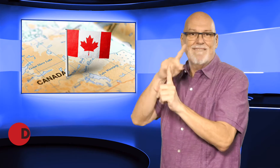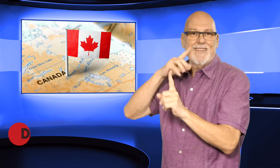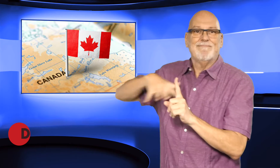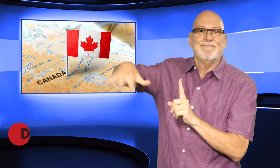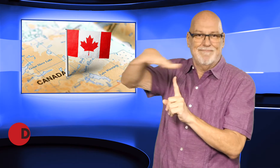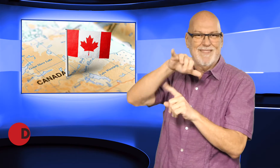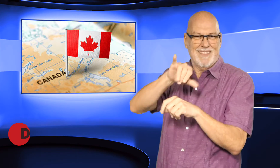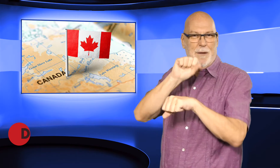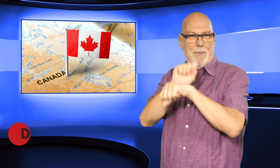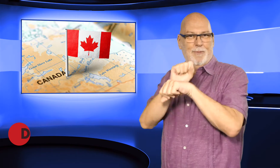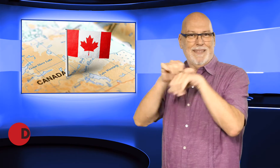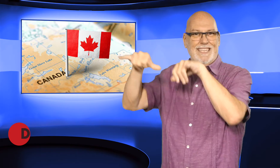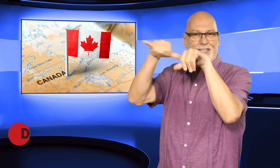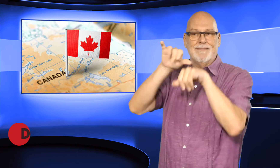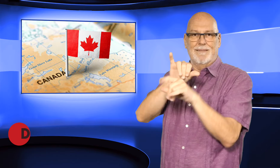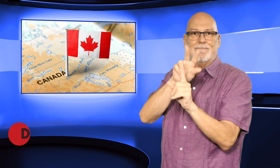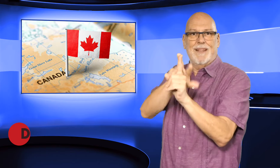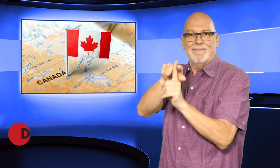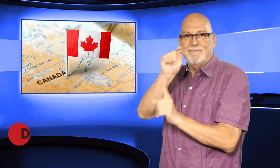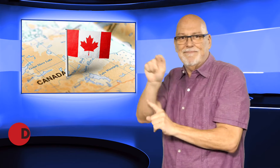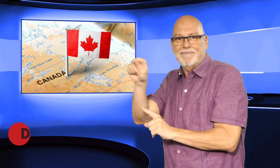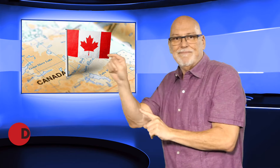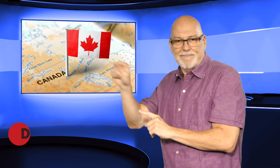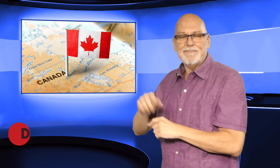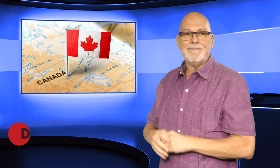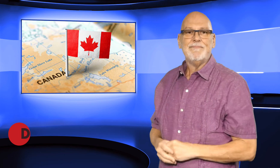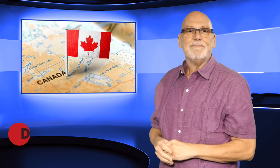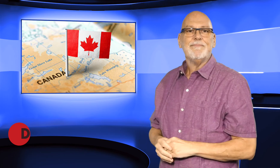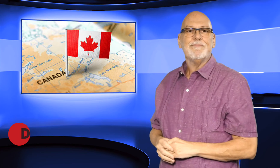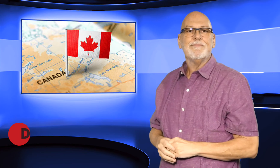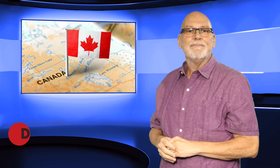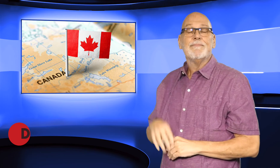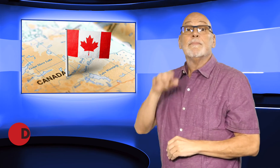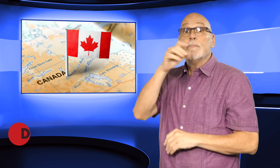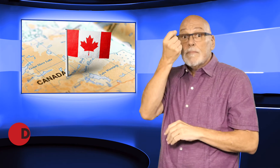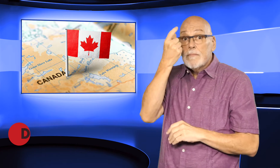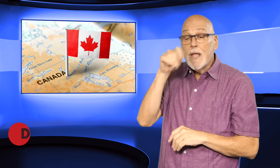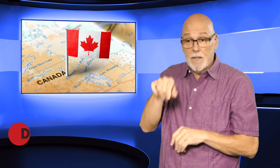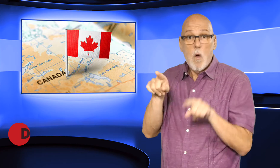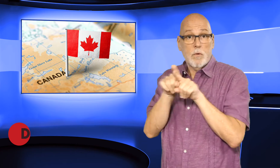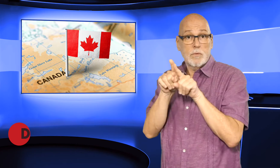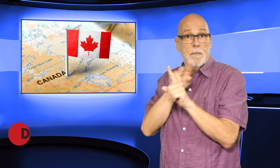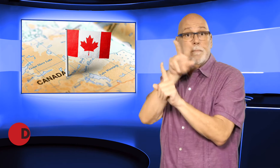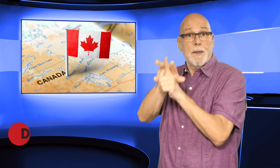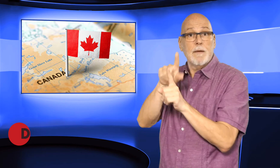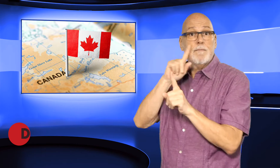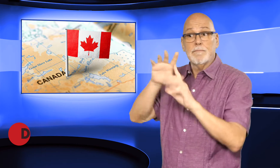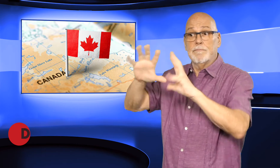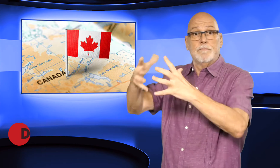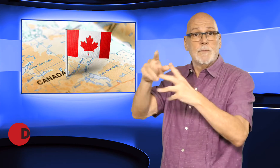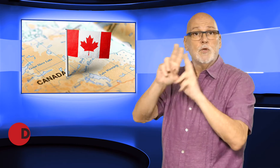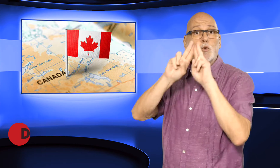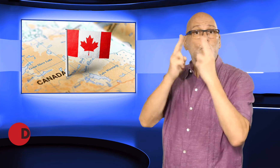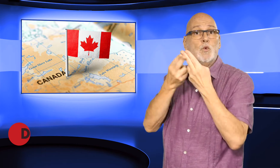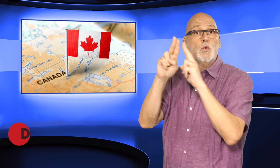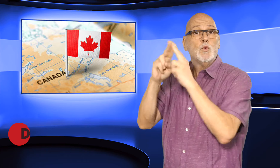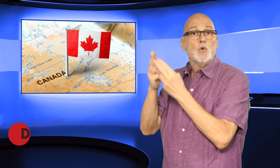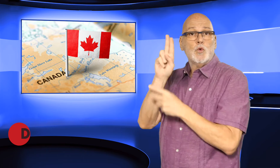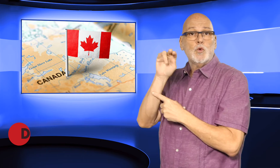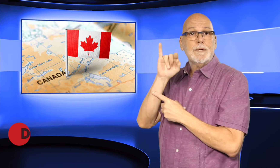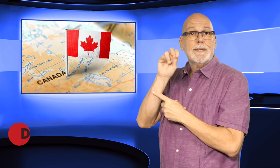receive federal funding. It also applies to Unions.